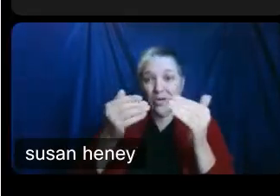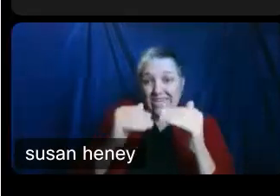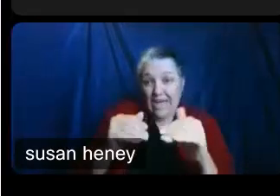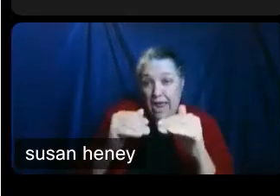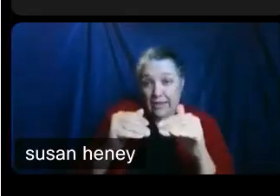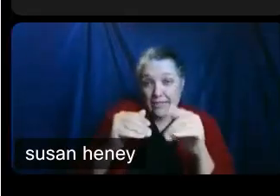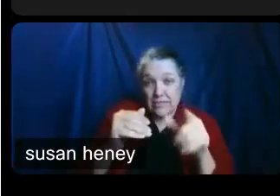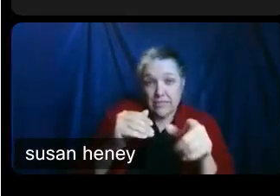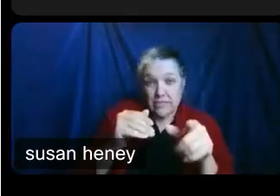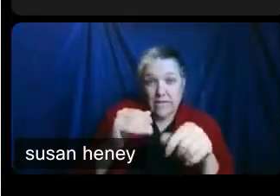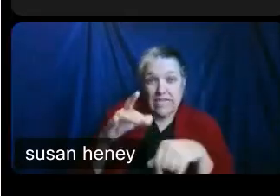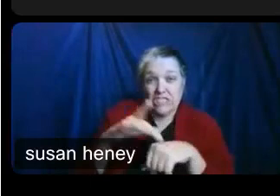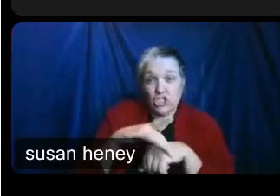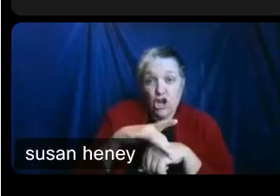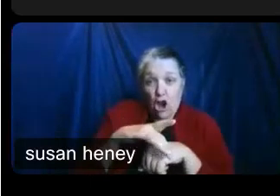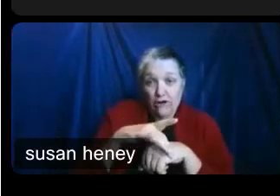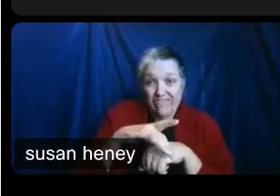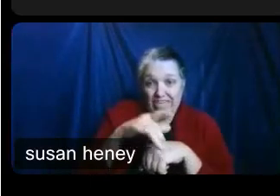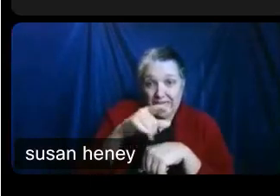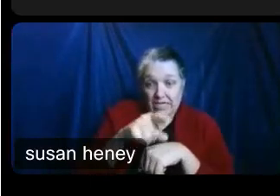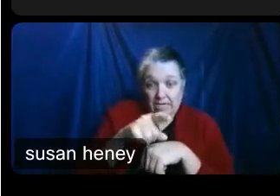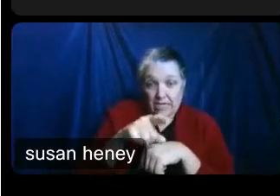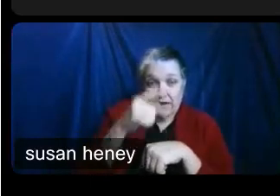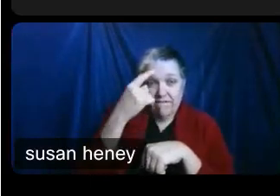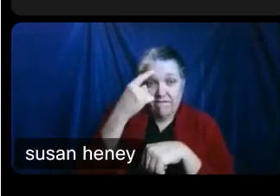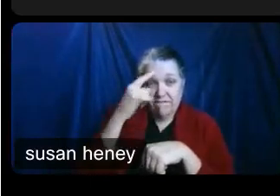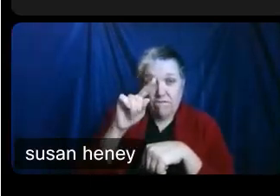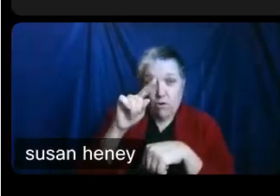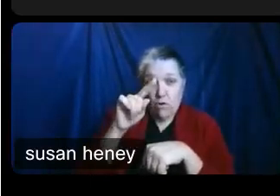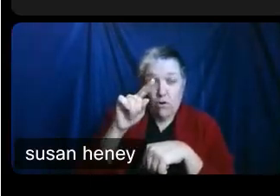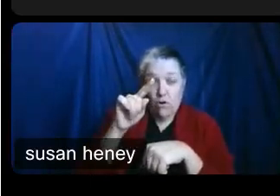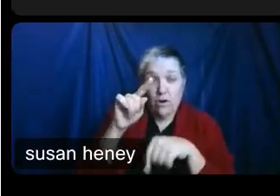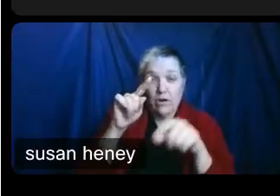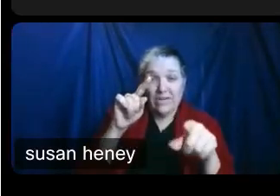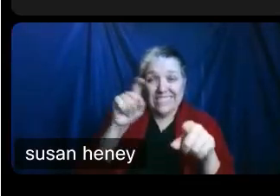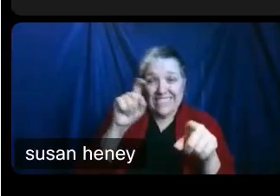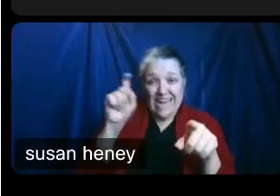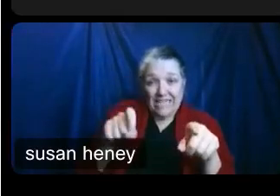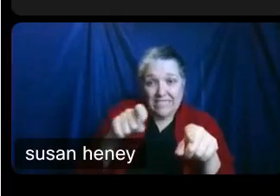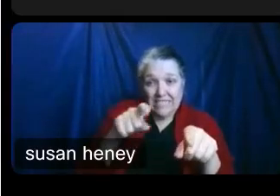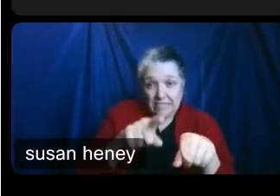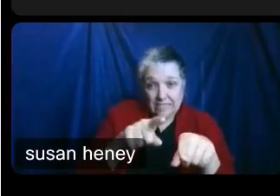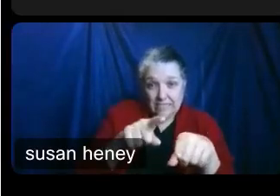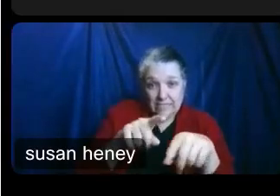a geography profile for Marble Falls, Texas. So, this is another newer feature that I did